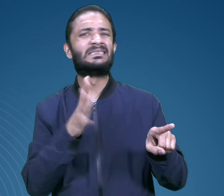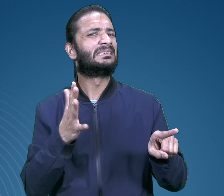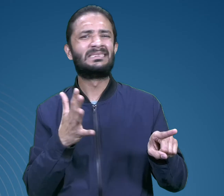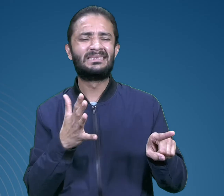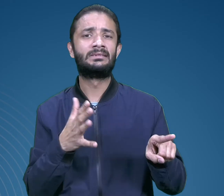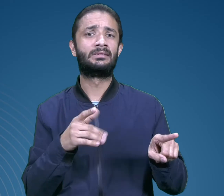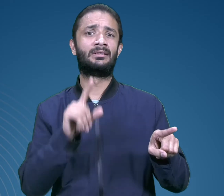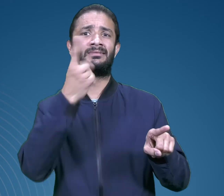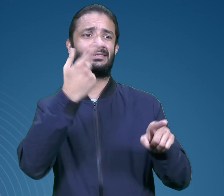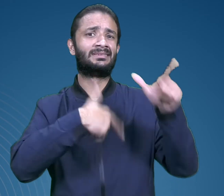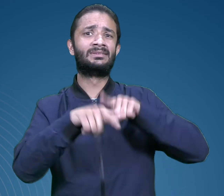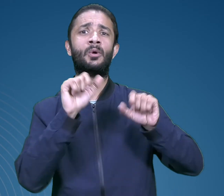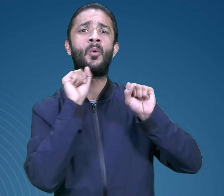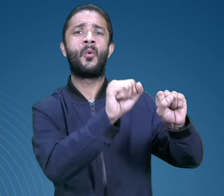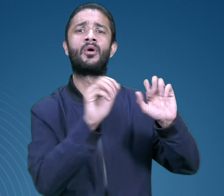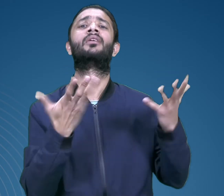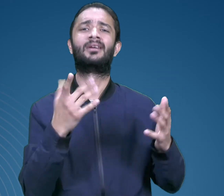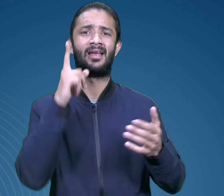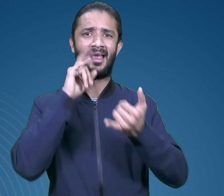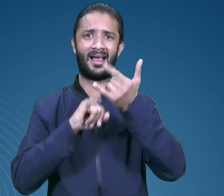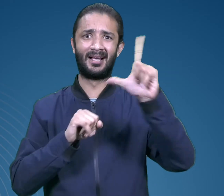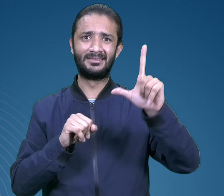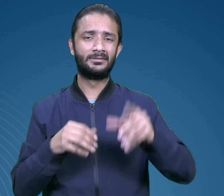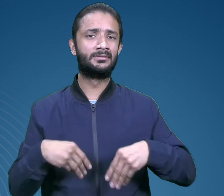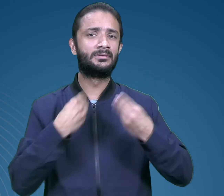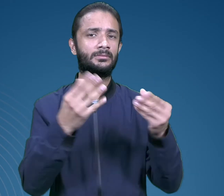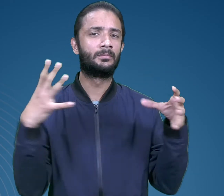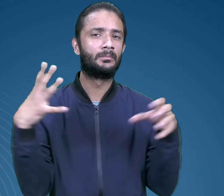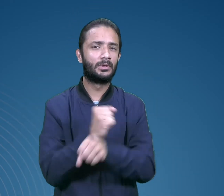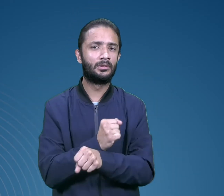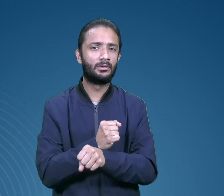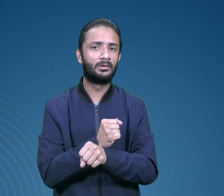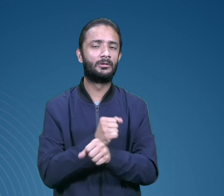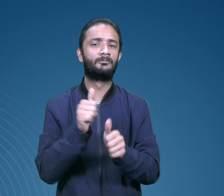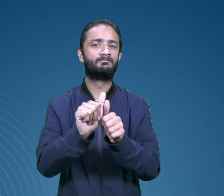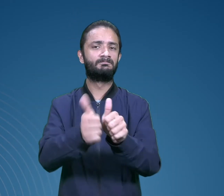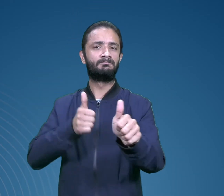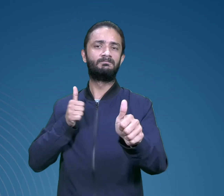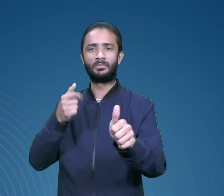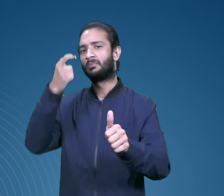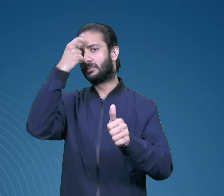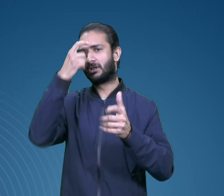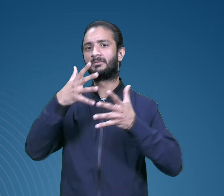In this kind of setups, deaf children are excluded from education and communication.